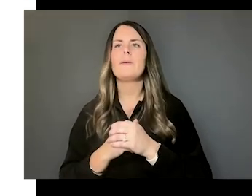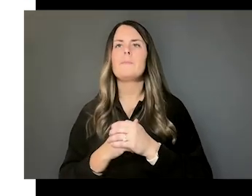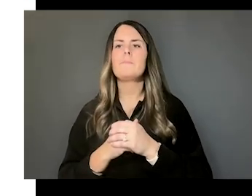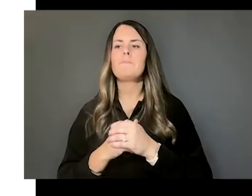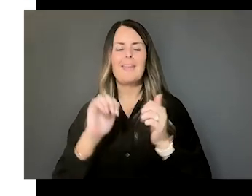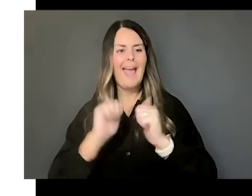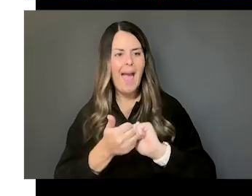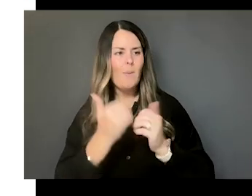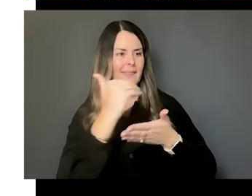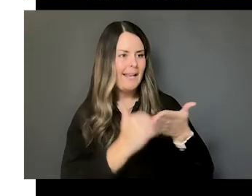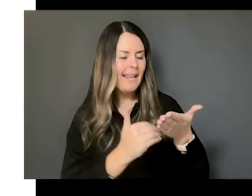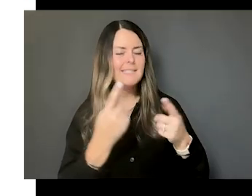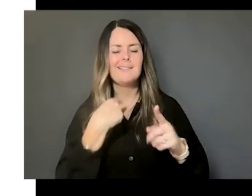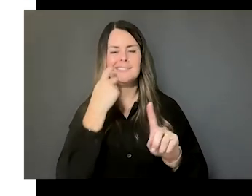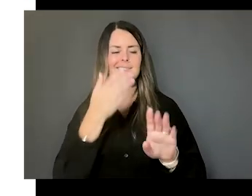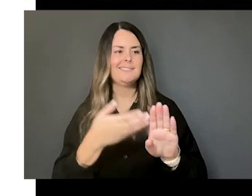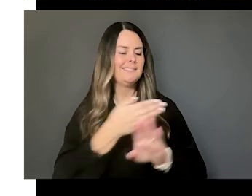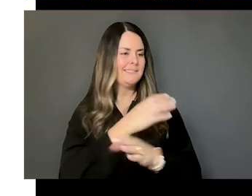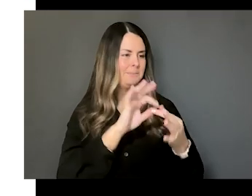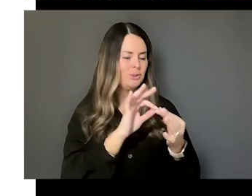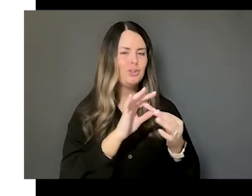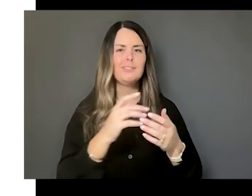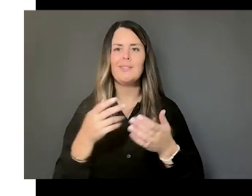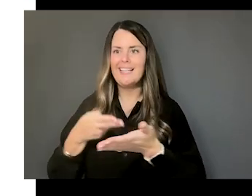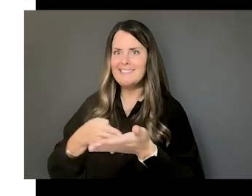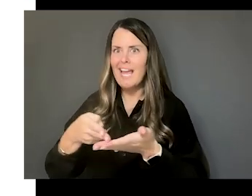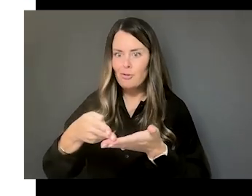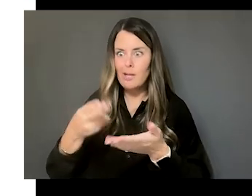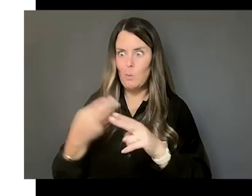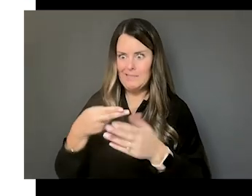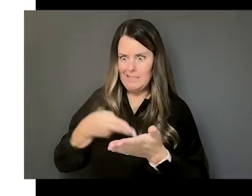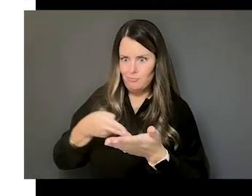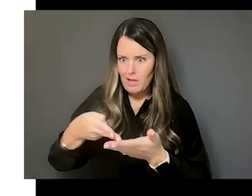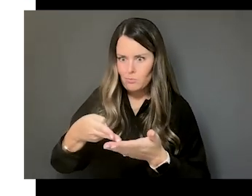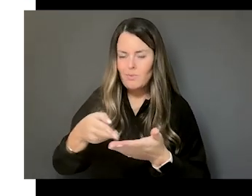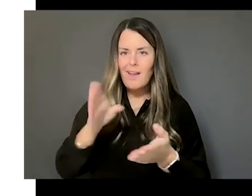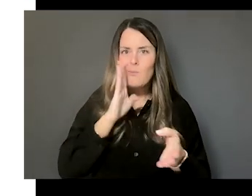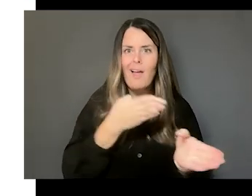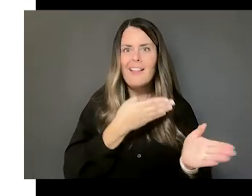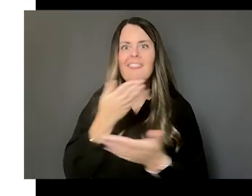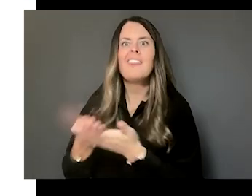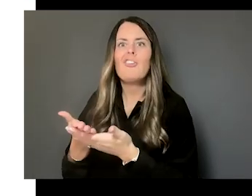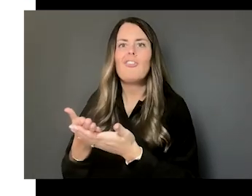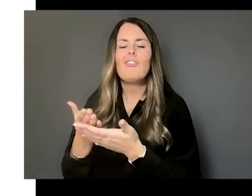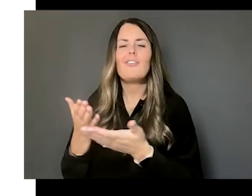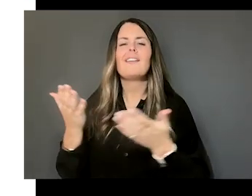as we mentioned earlier, with integrity, gets you there. The next thing is professional development.